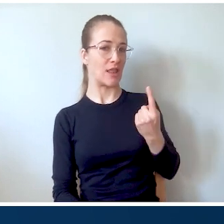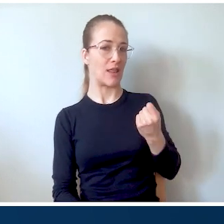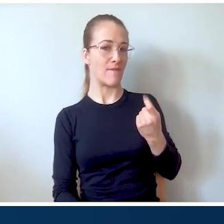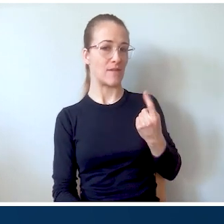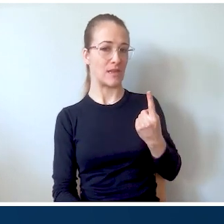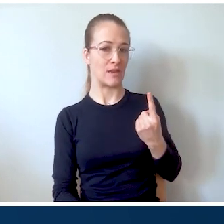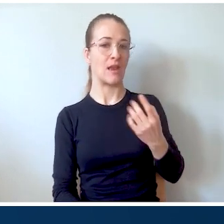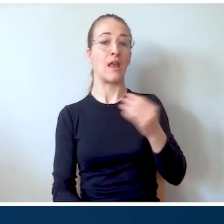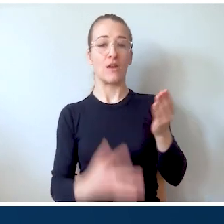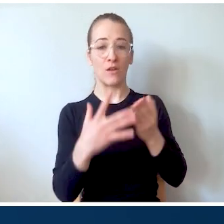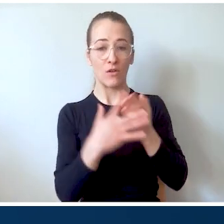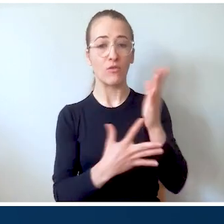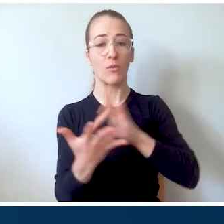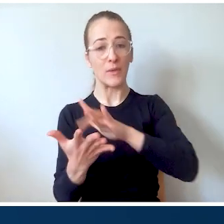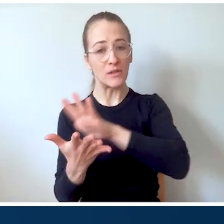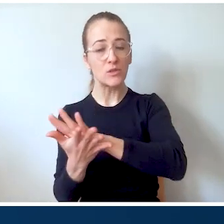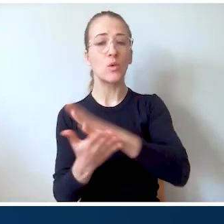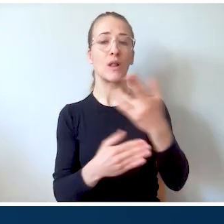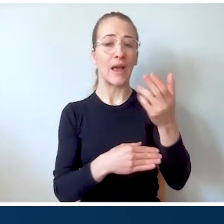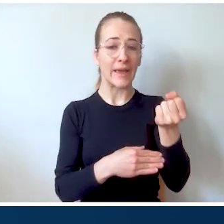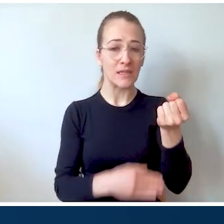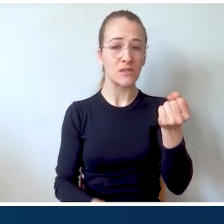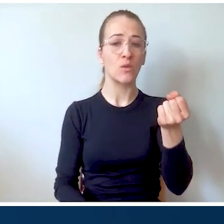and going through junior high and high school and then to Harvard.